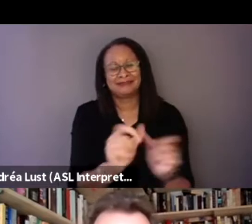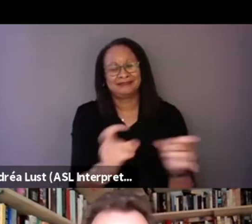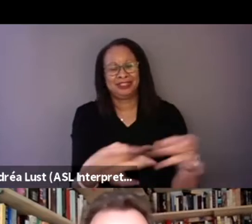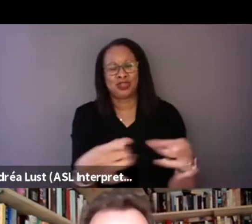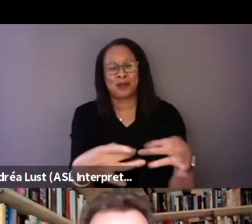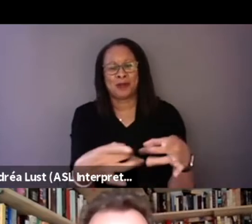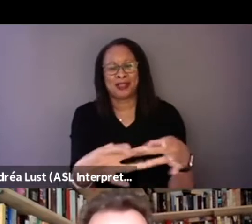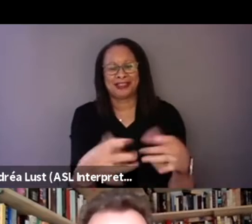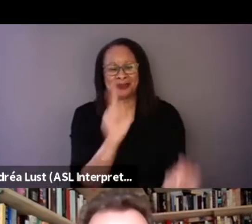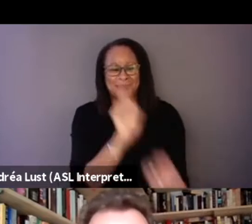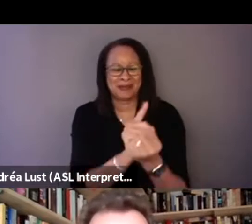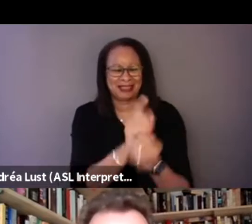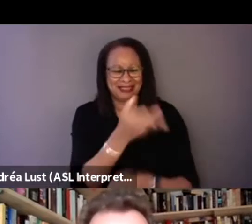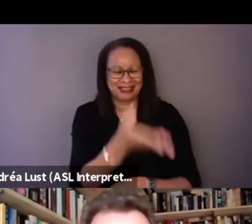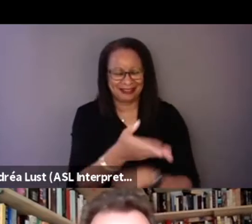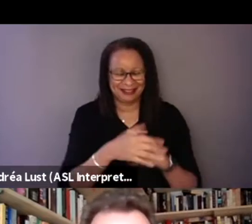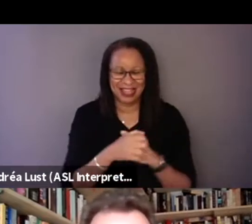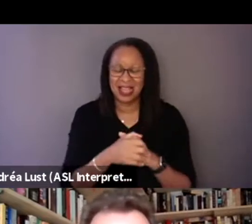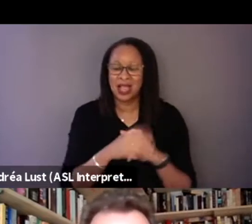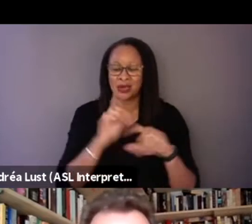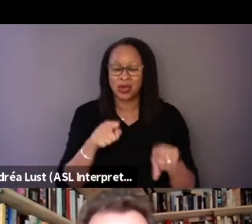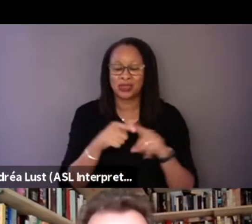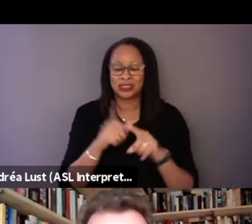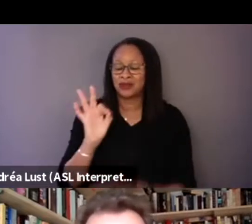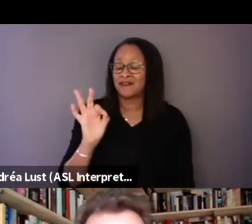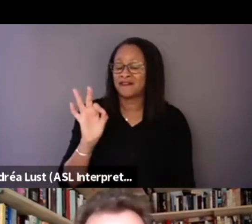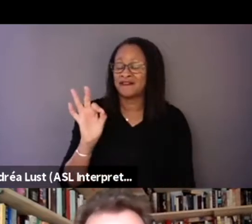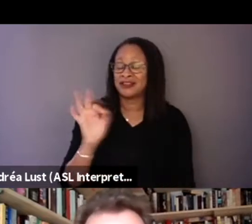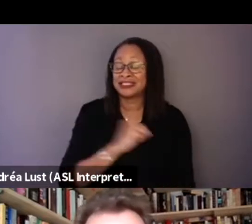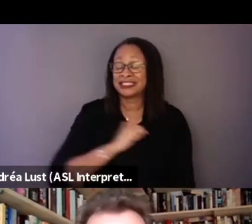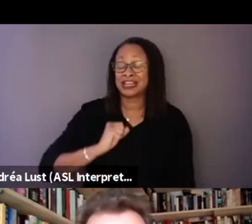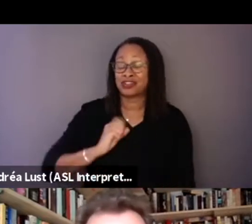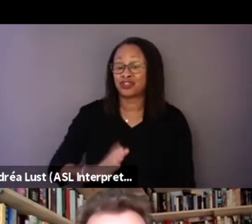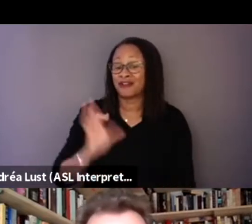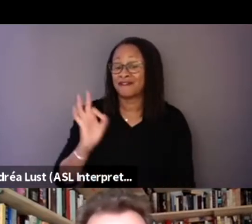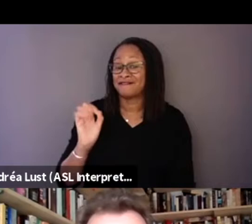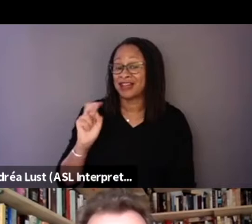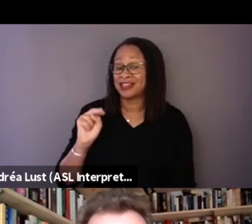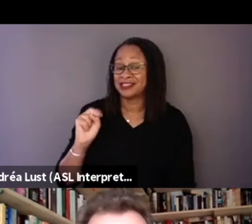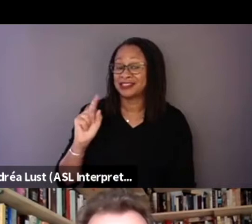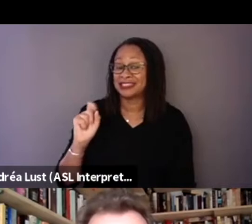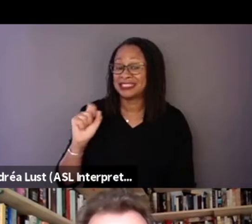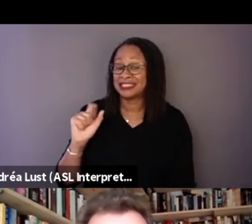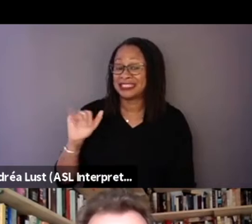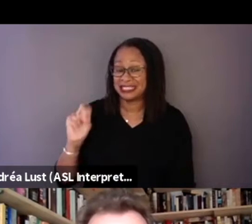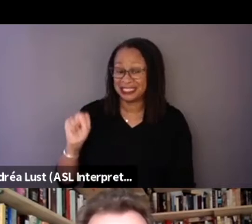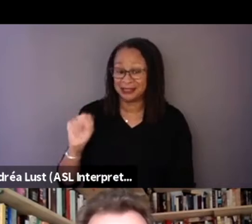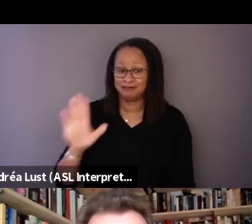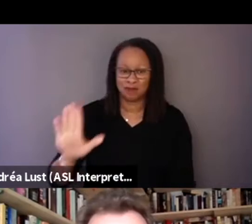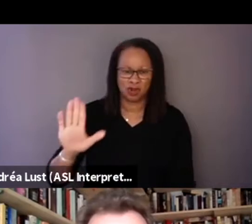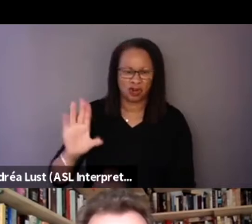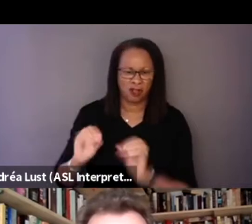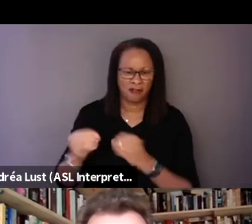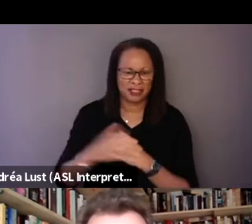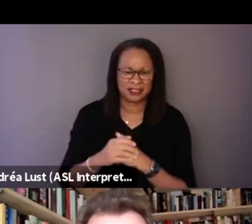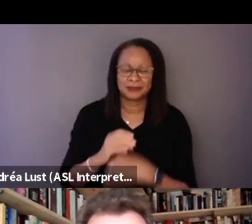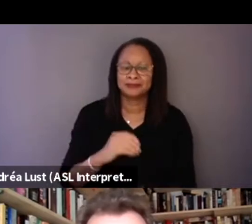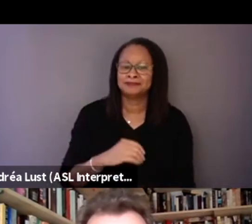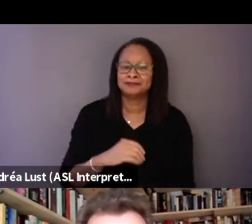We were going to Senator Feinstein's office was when I met him to put pressure on for the dreamers.